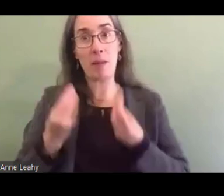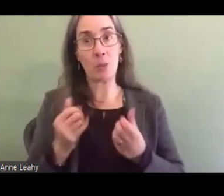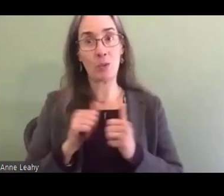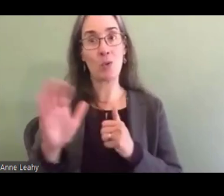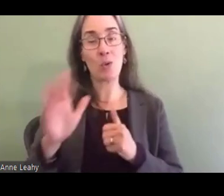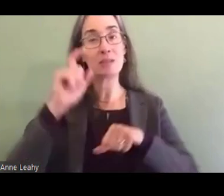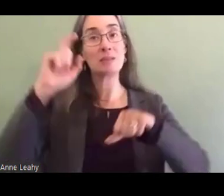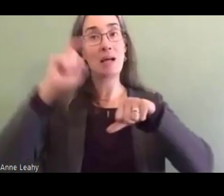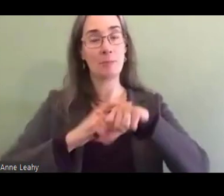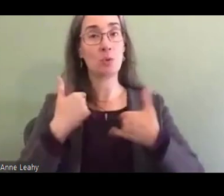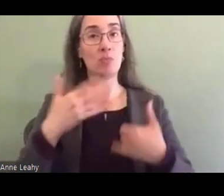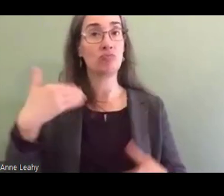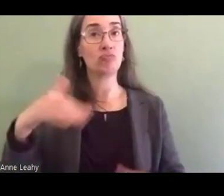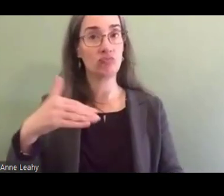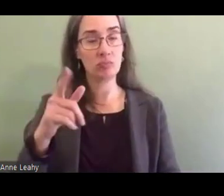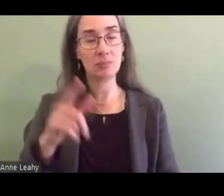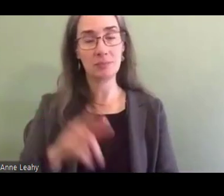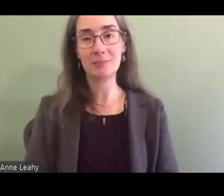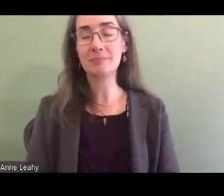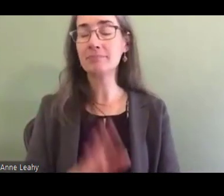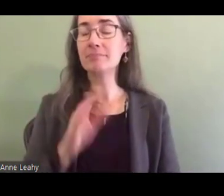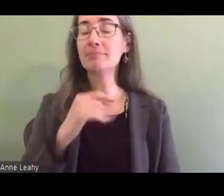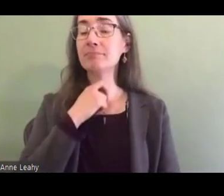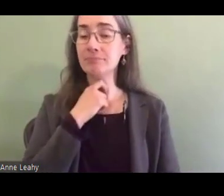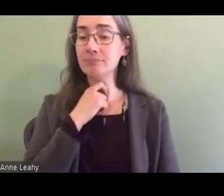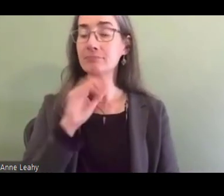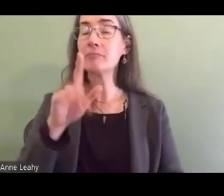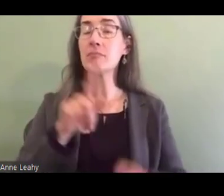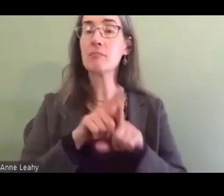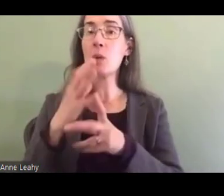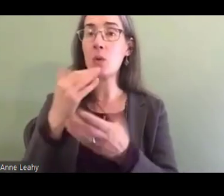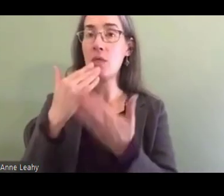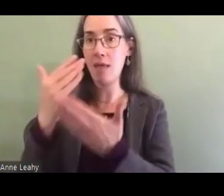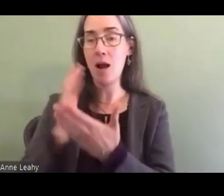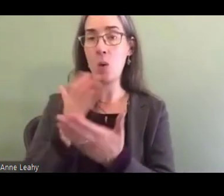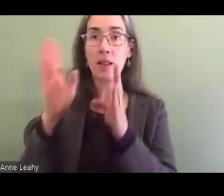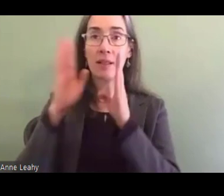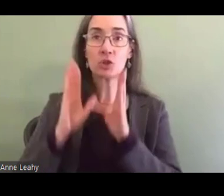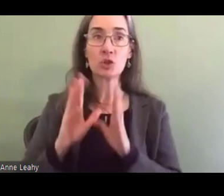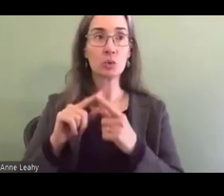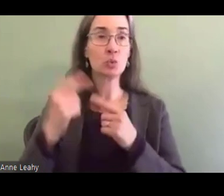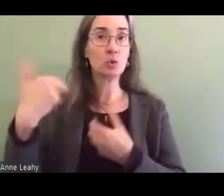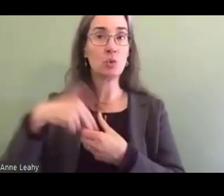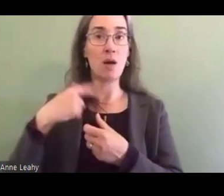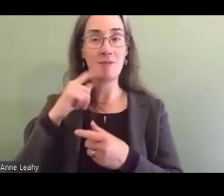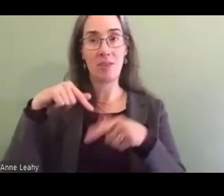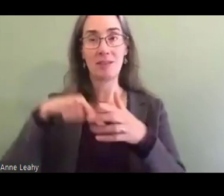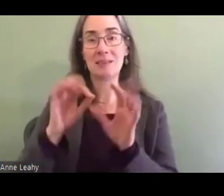Also want to thank our listeners for joining us for this special episode.